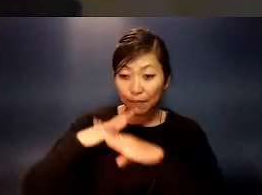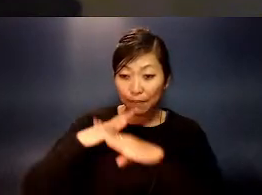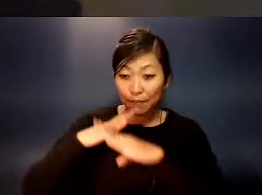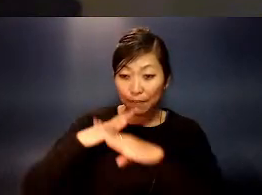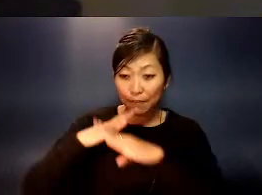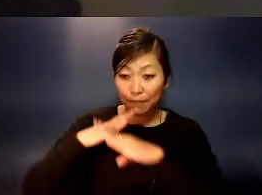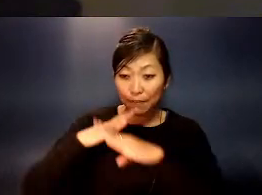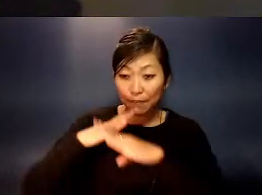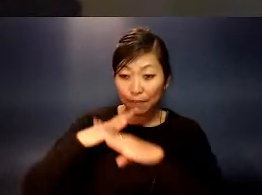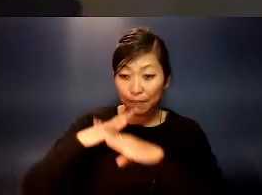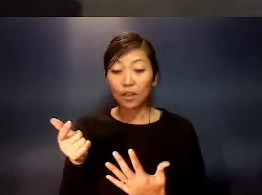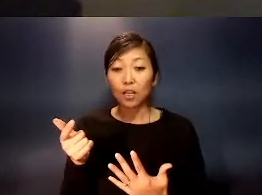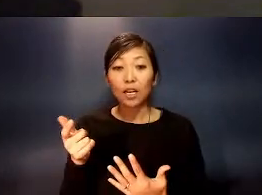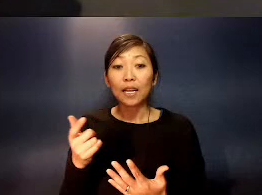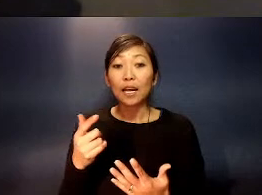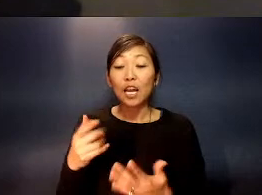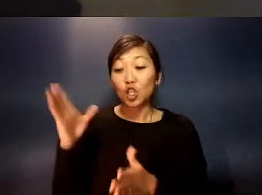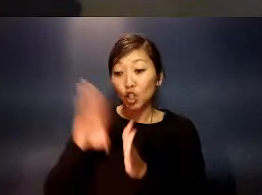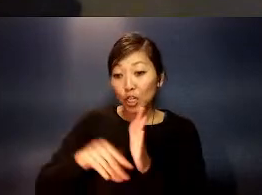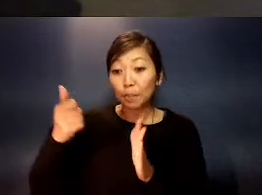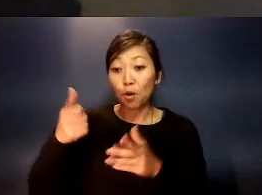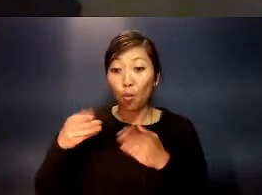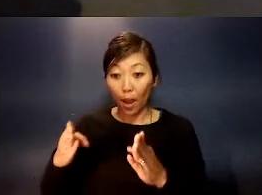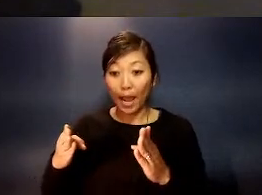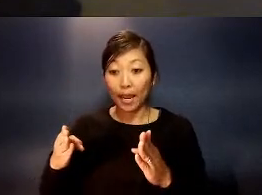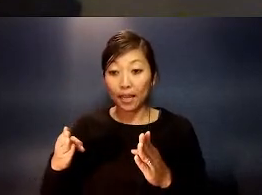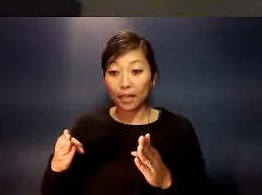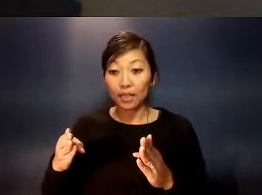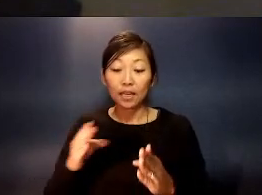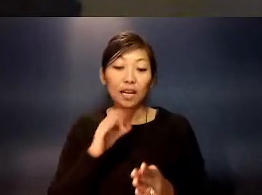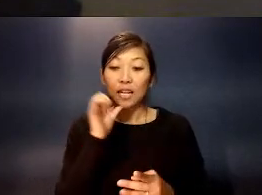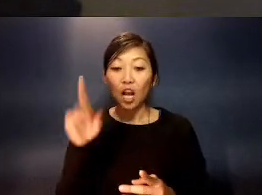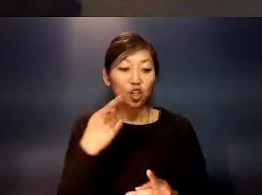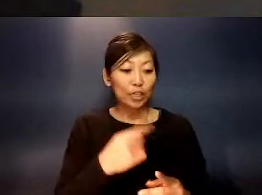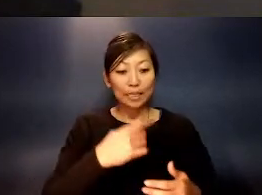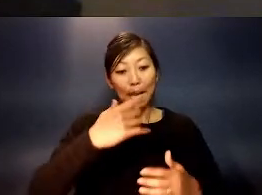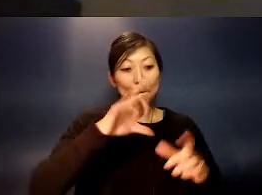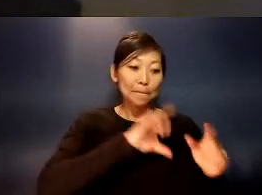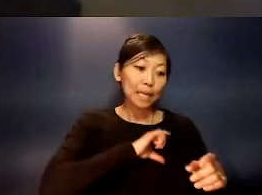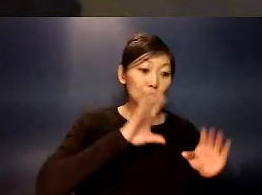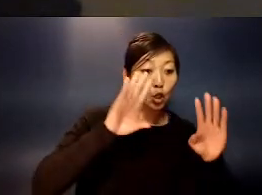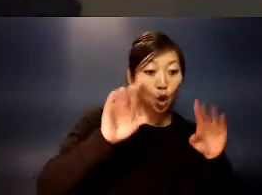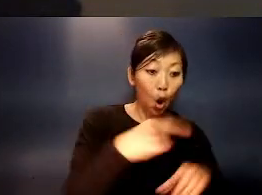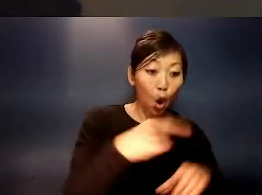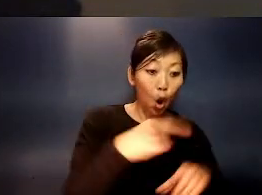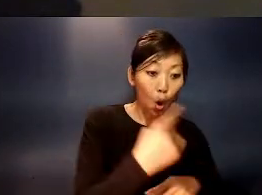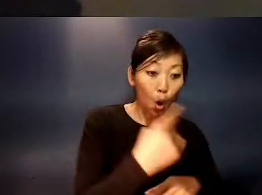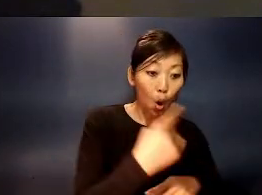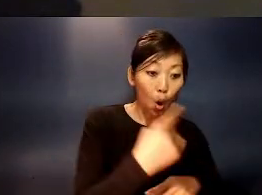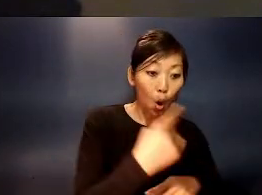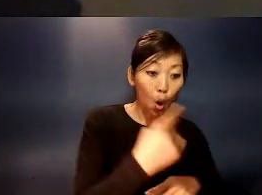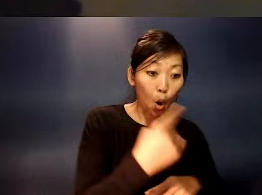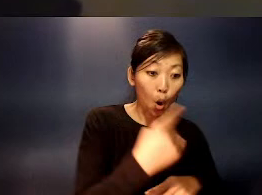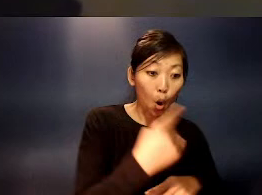SINGLE PENNY OF THAT INVESTMENT, ALMOST ALL OF WHICH HAS BEEN BEEN ADDED BY CITY COUNCIL AMENDMENTS TO THE BUDGET BASED ON HOURS AND HOURS OF ORGANIZING BY